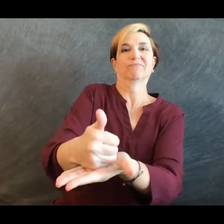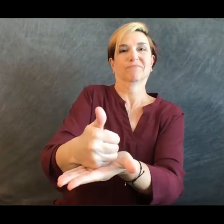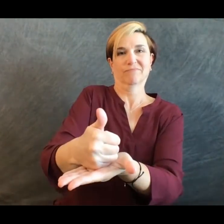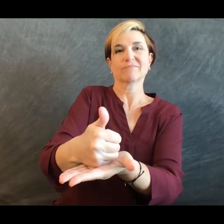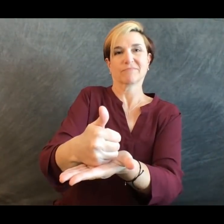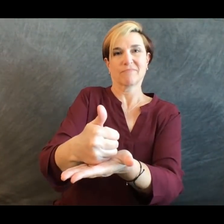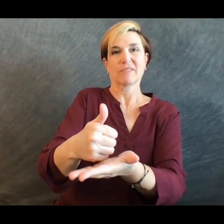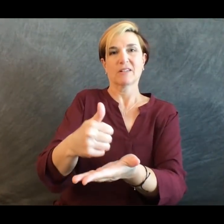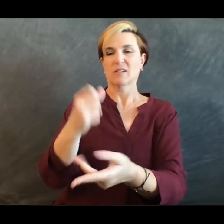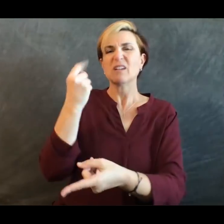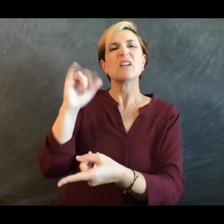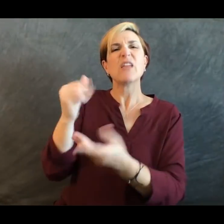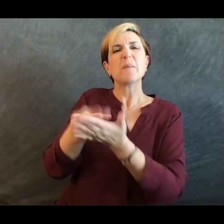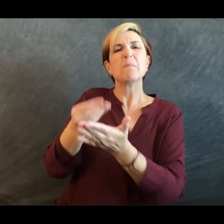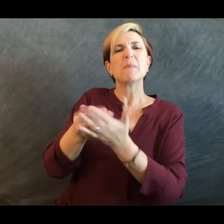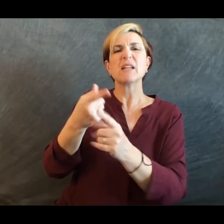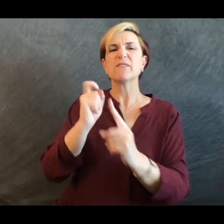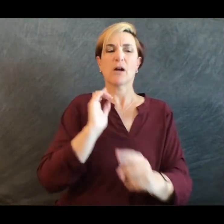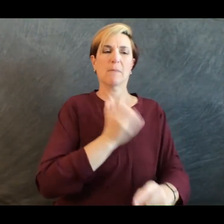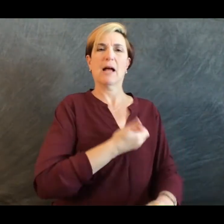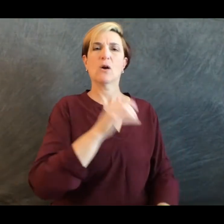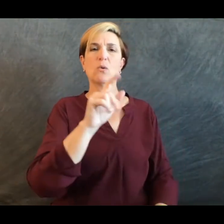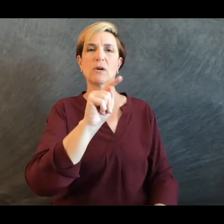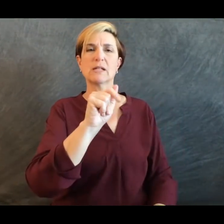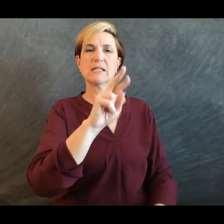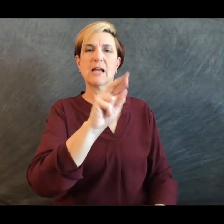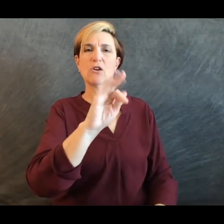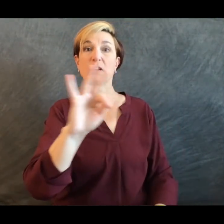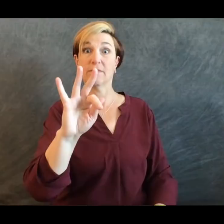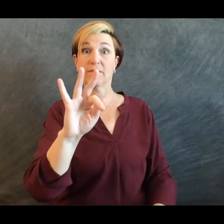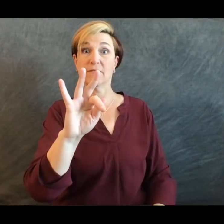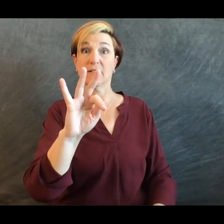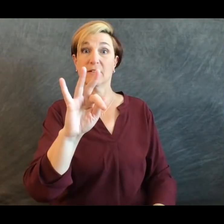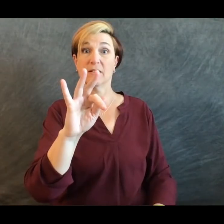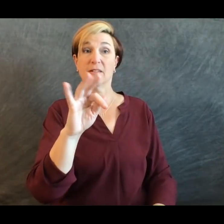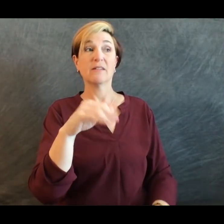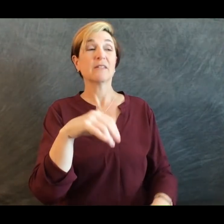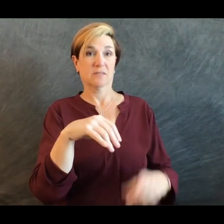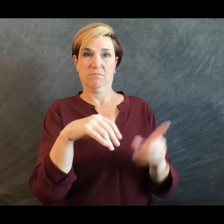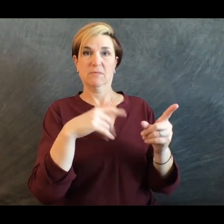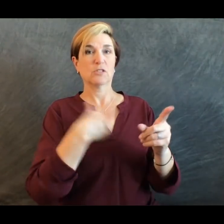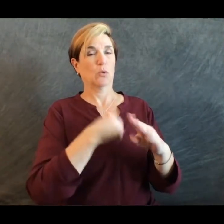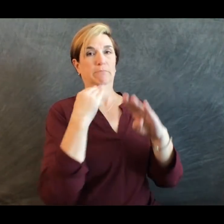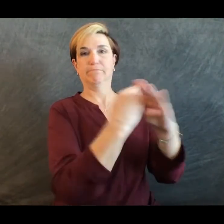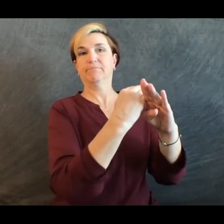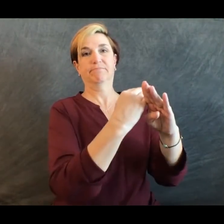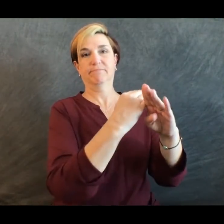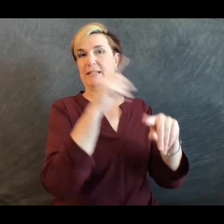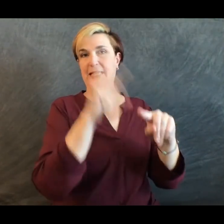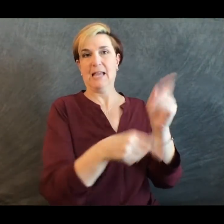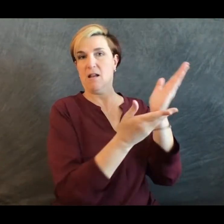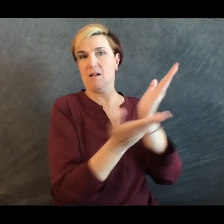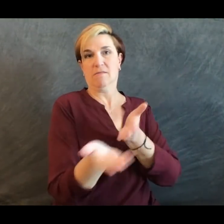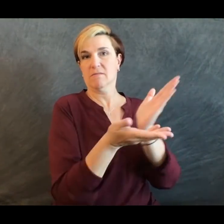and other means and we're gonna help out our farmers and I don't think I'll tell